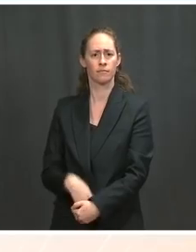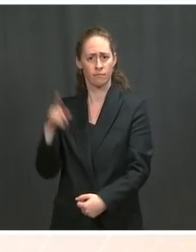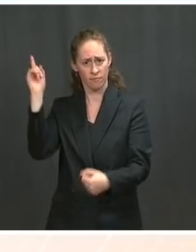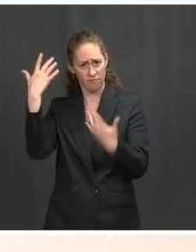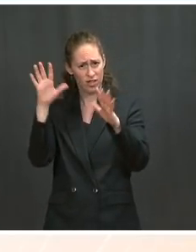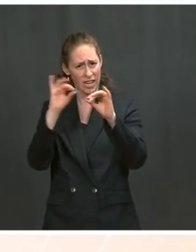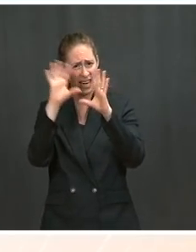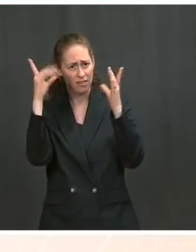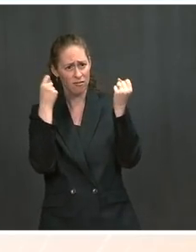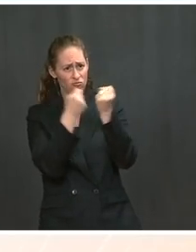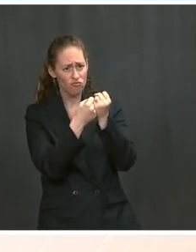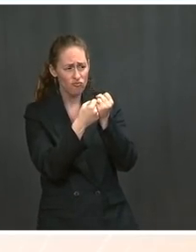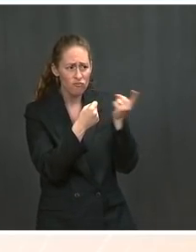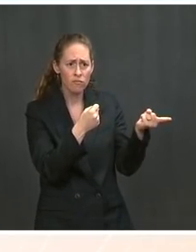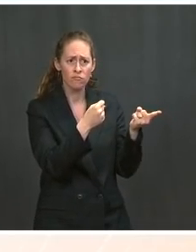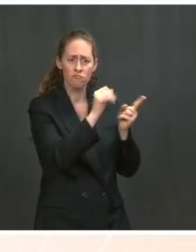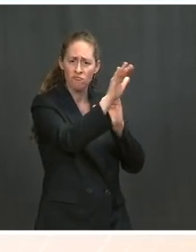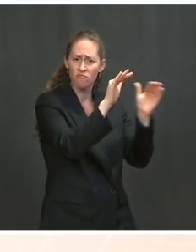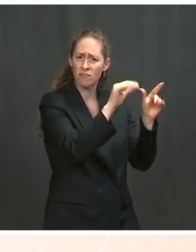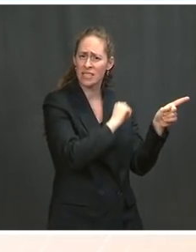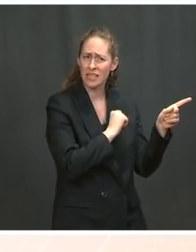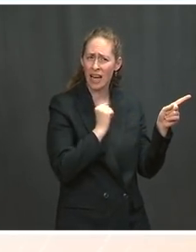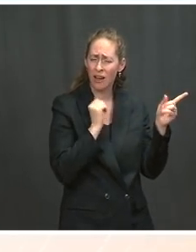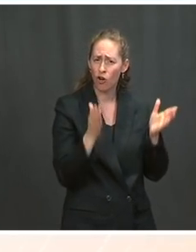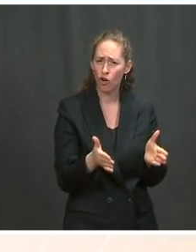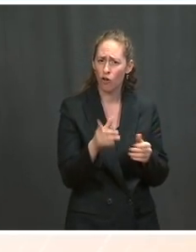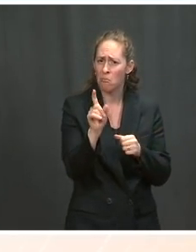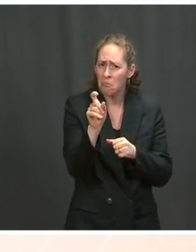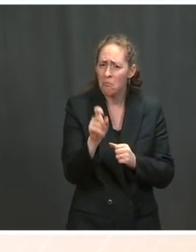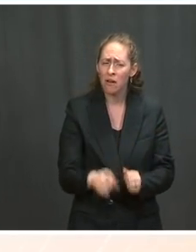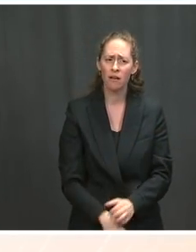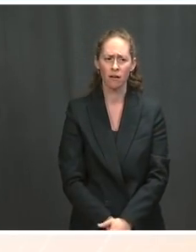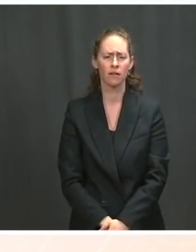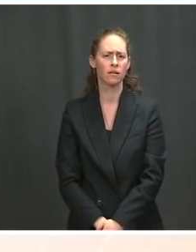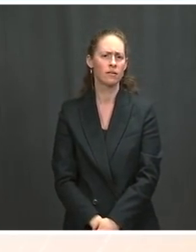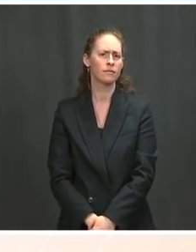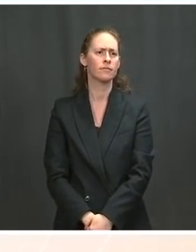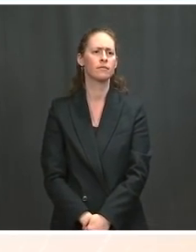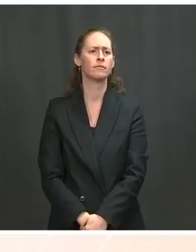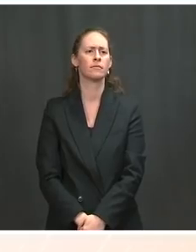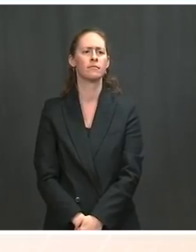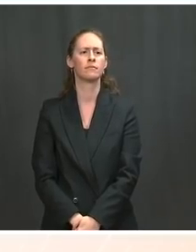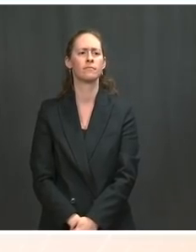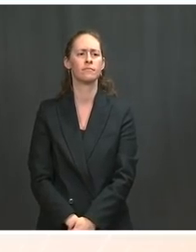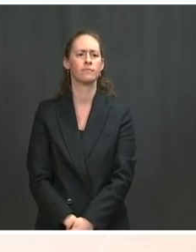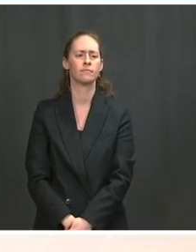Ms. Psaki: Well, let me first say that, like the President recently said, we have to have an all-hands-on-deck effort